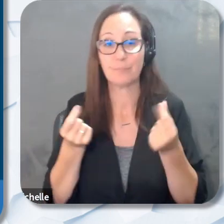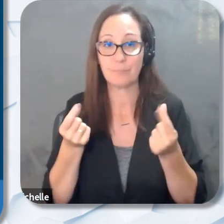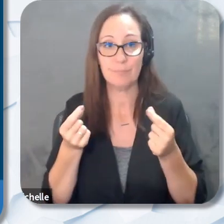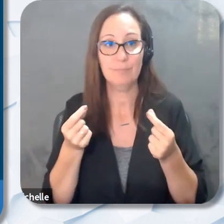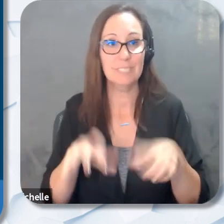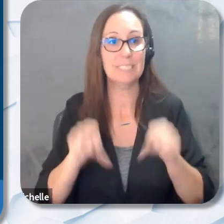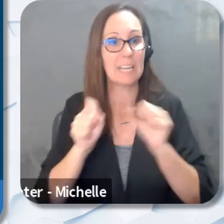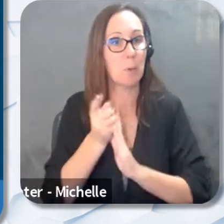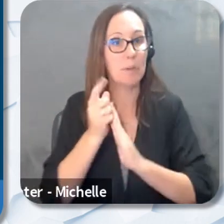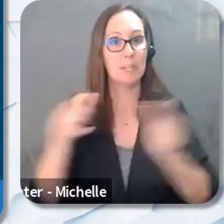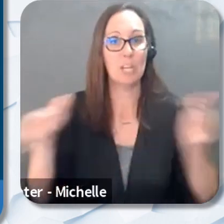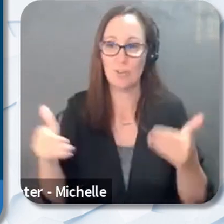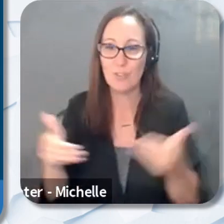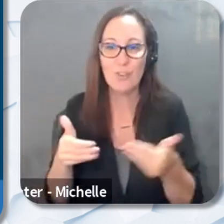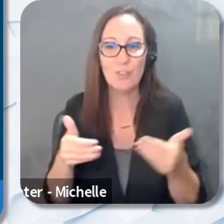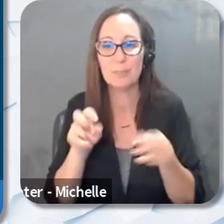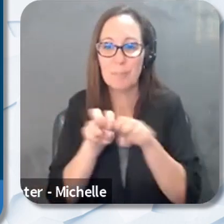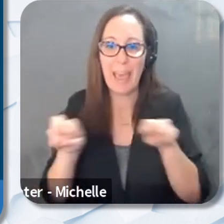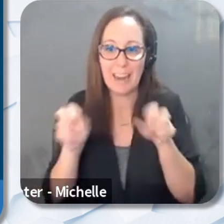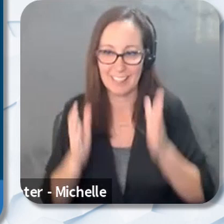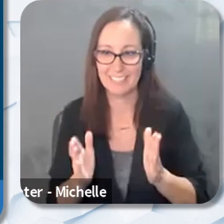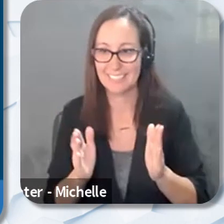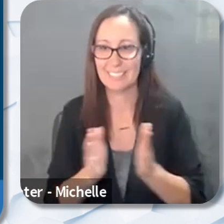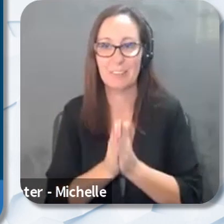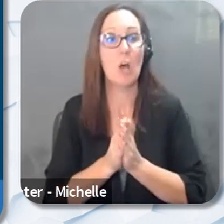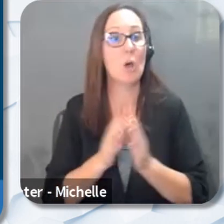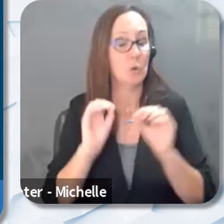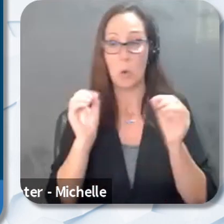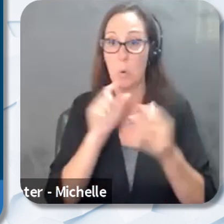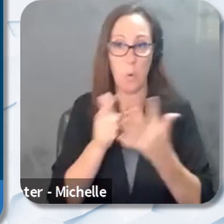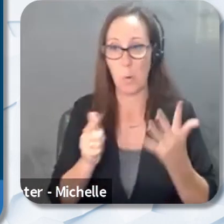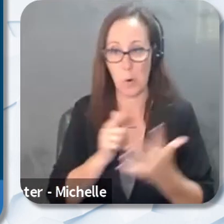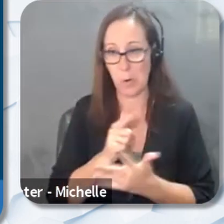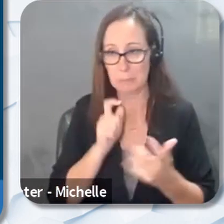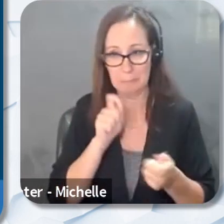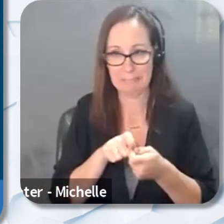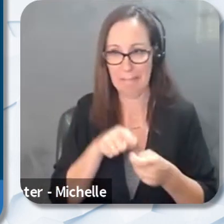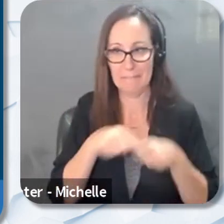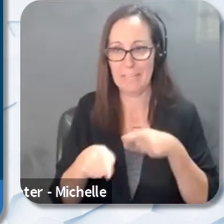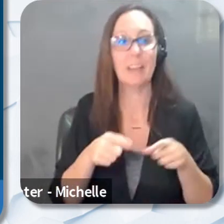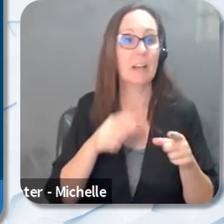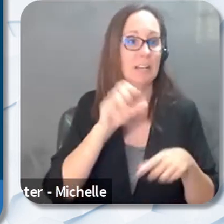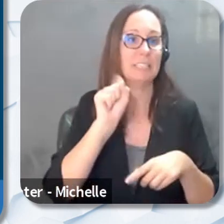just to introduce our wonderful panelists. in no particular order, we have stephanie kamsky deanna